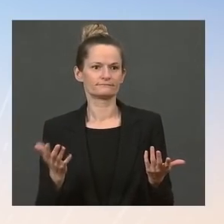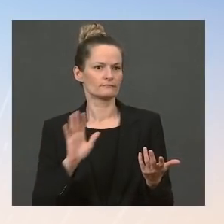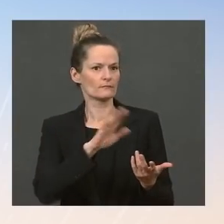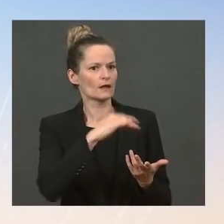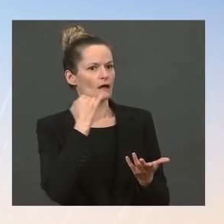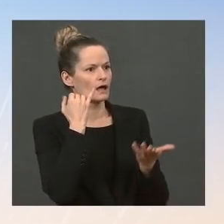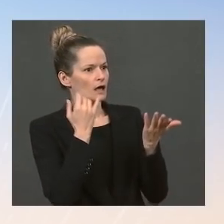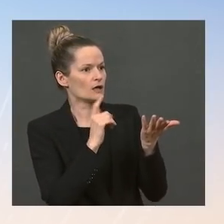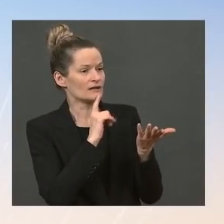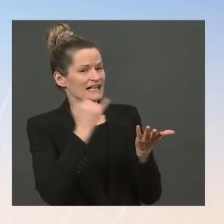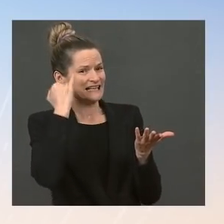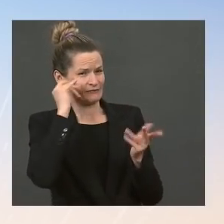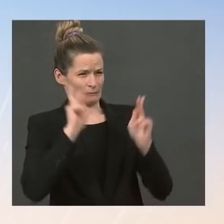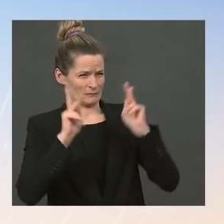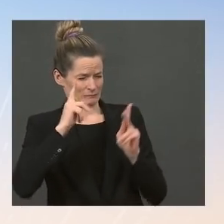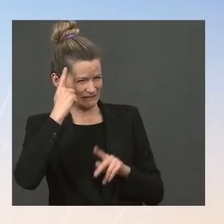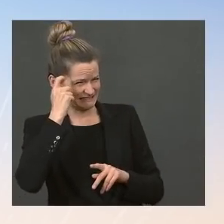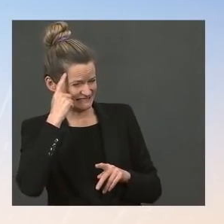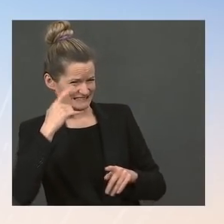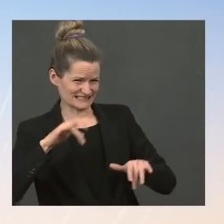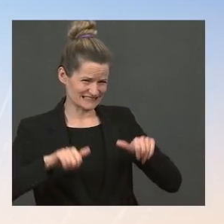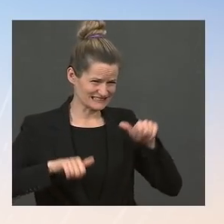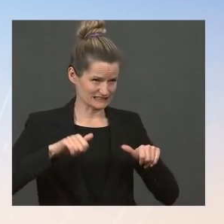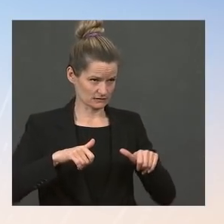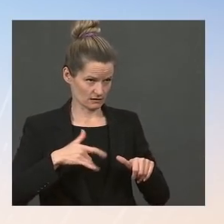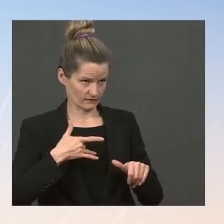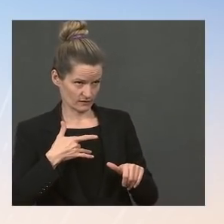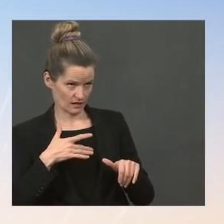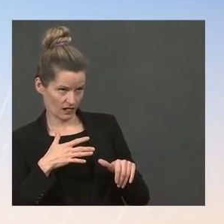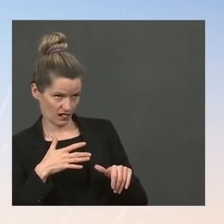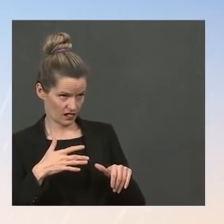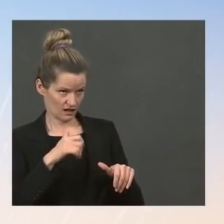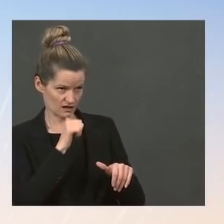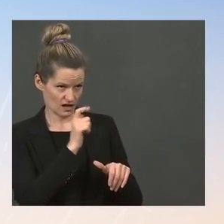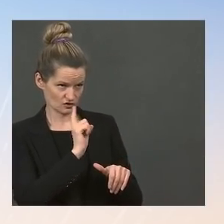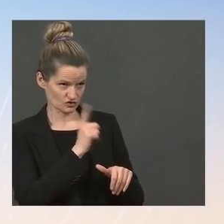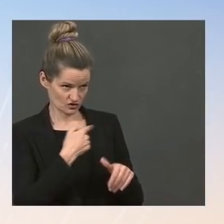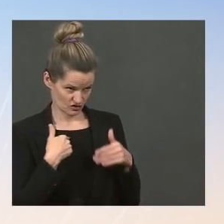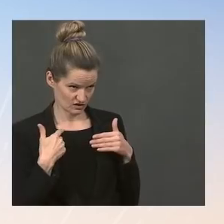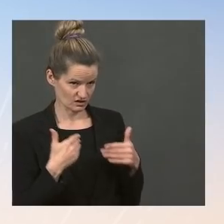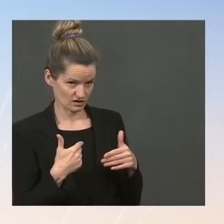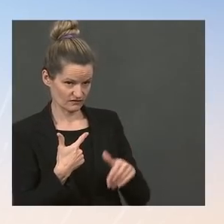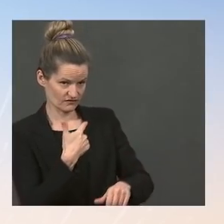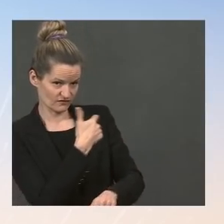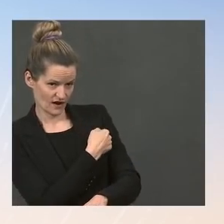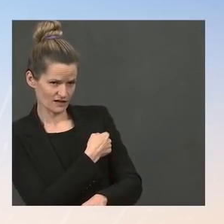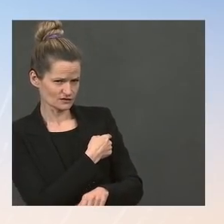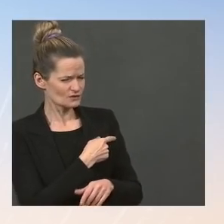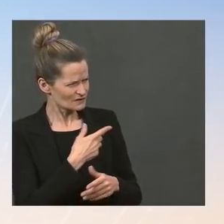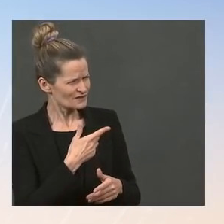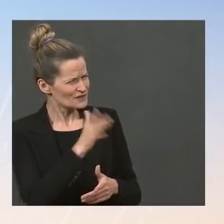wasn't someone we should engage with or talk to, we wouldn't have made the progress we've made. I mean, remember, back in December, the --